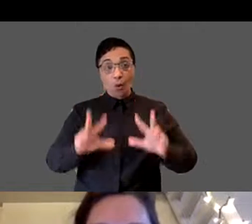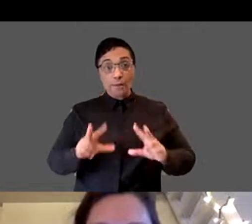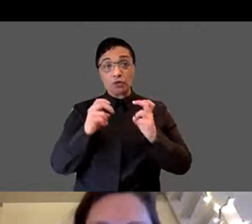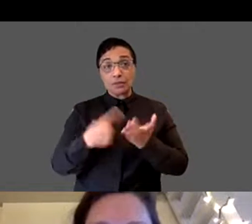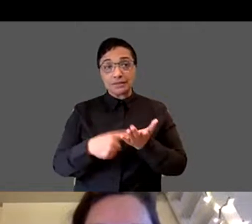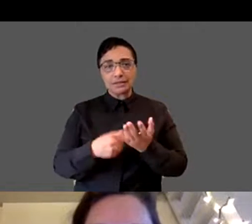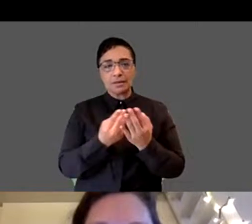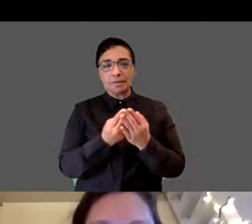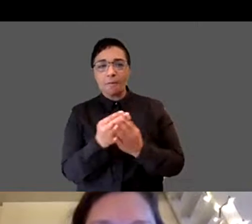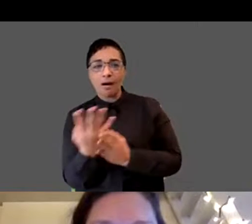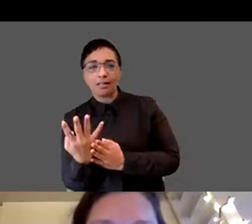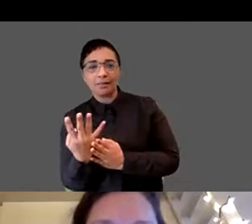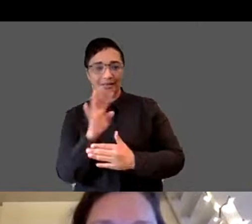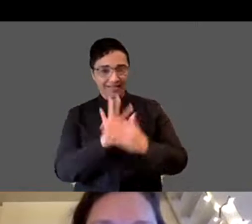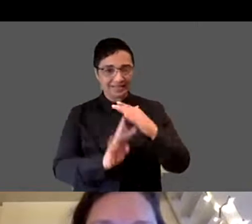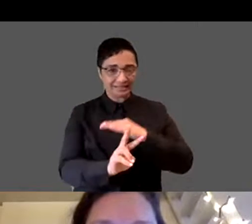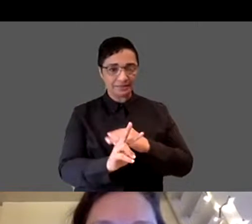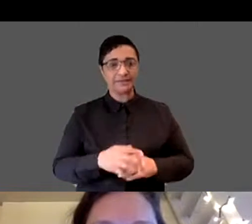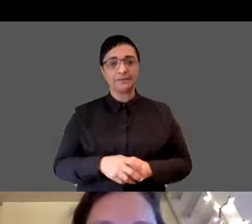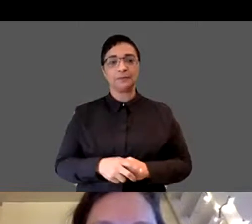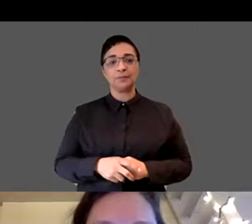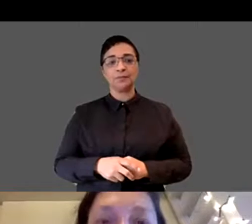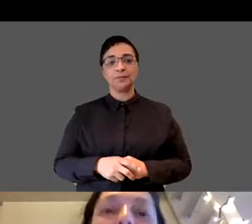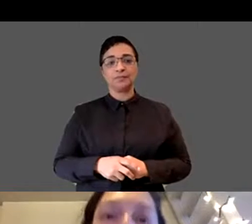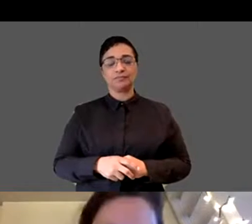I have a question here from Marguerite Schneider.